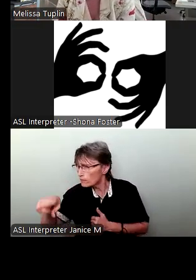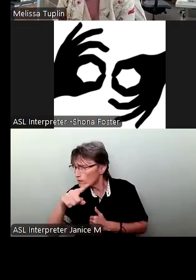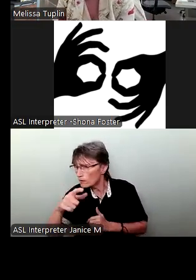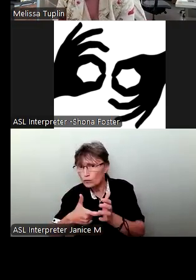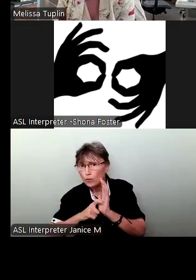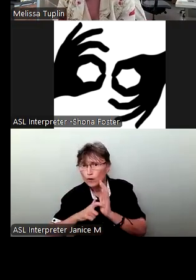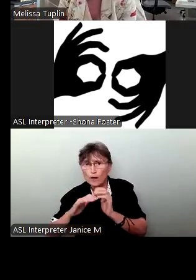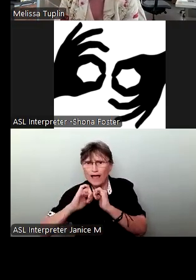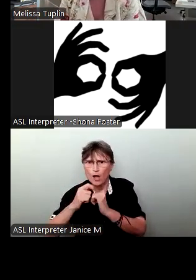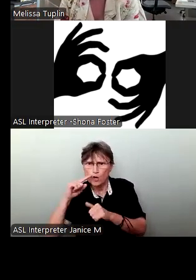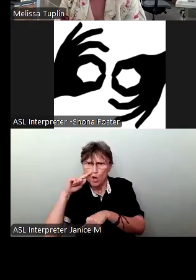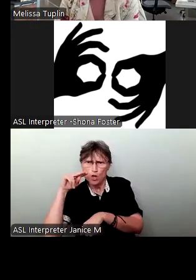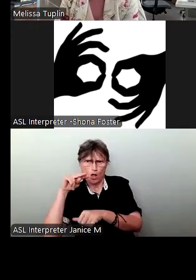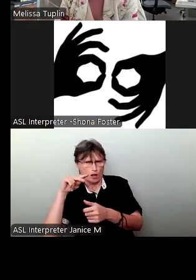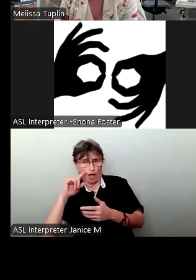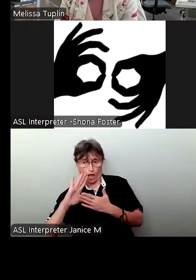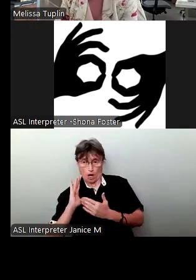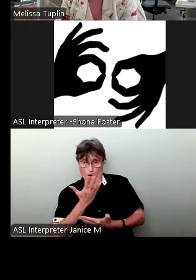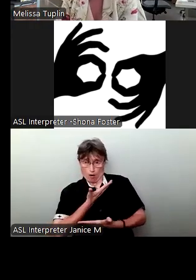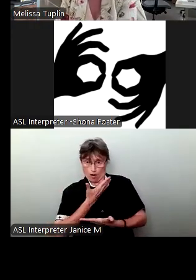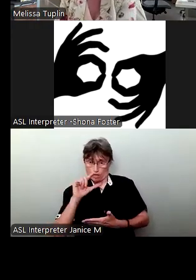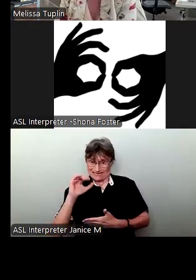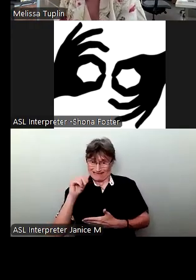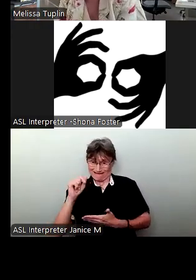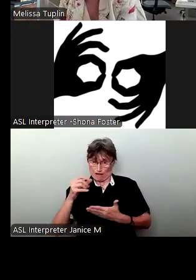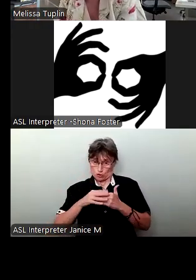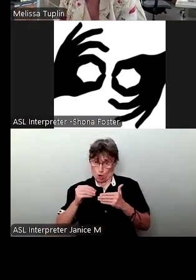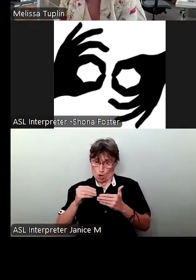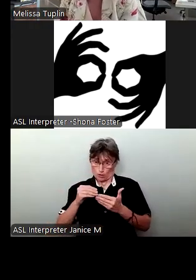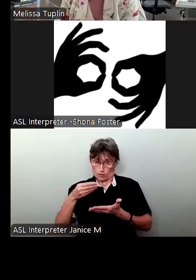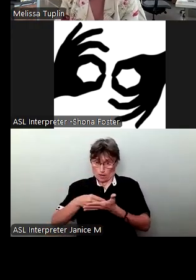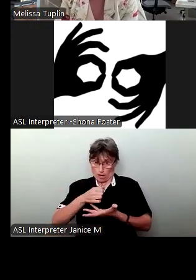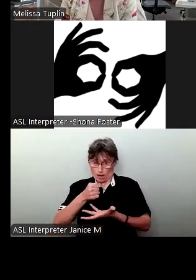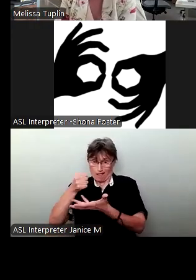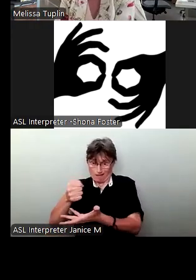the operating grant will allow you to increase the number of rehearsal space rentals or address